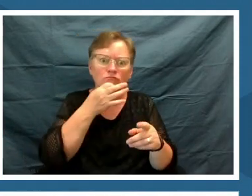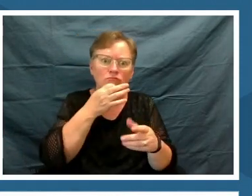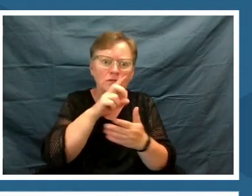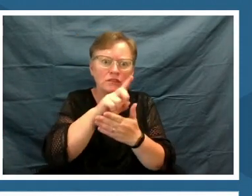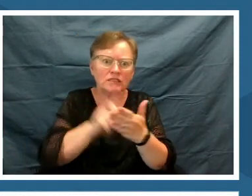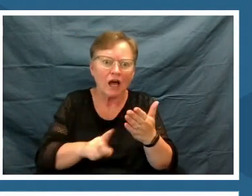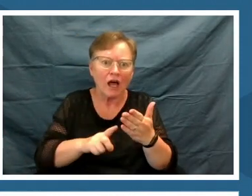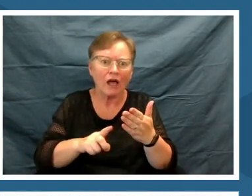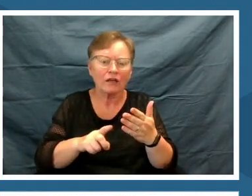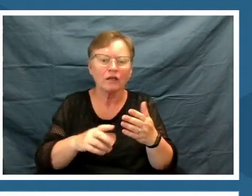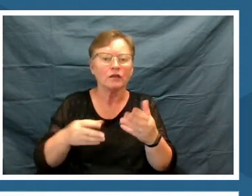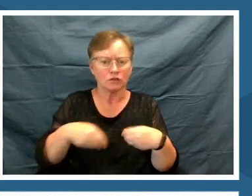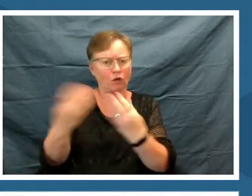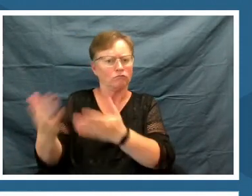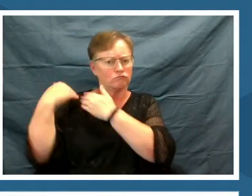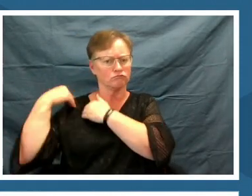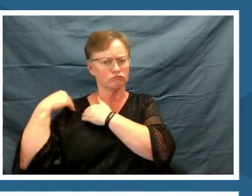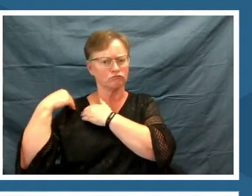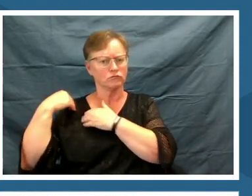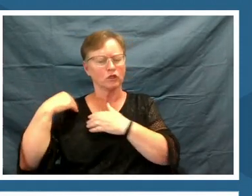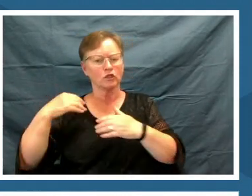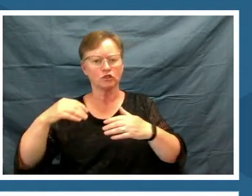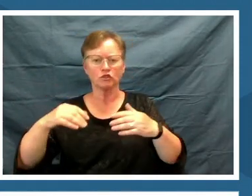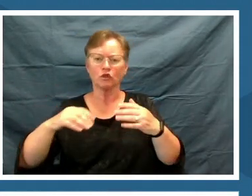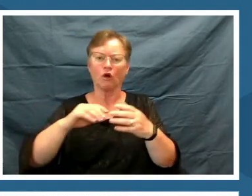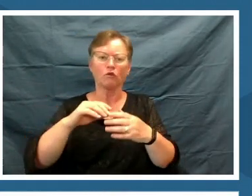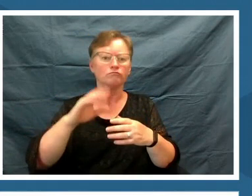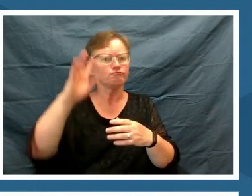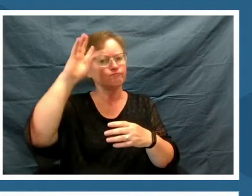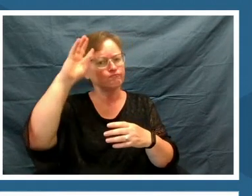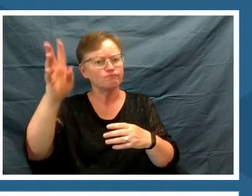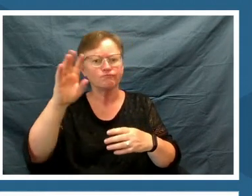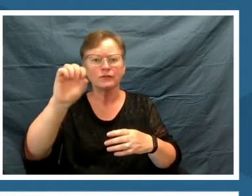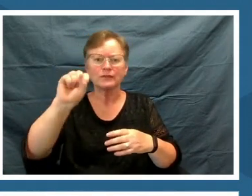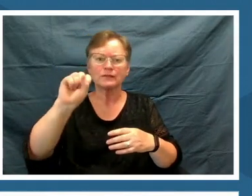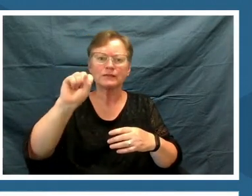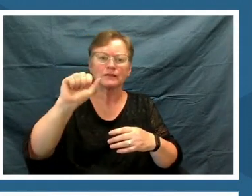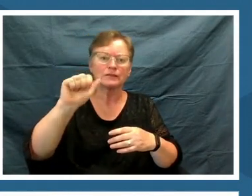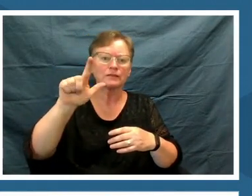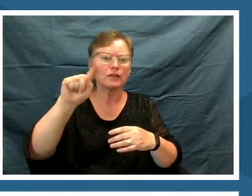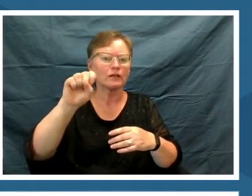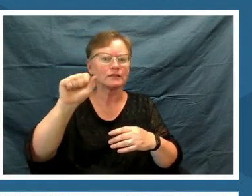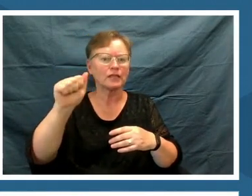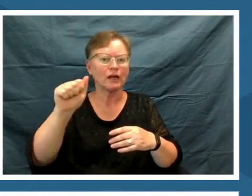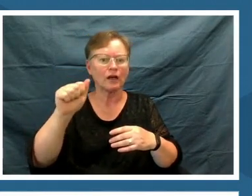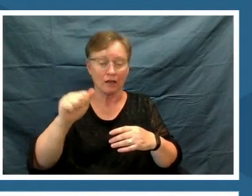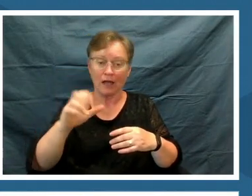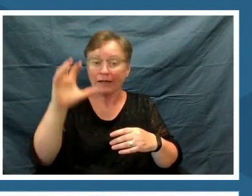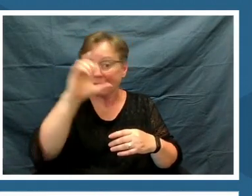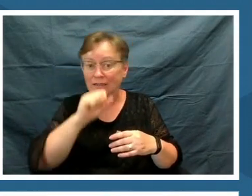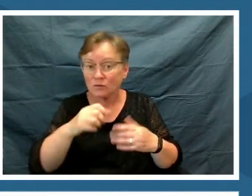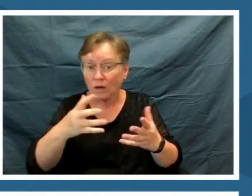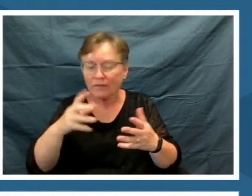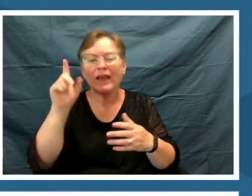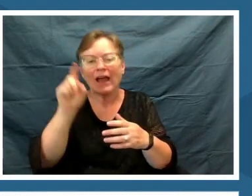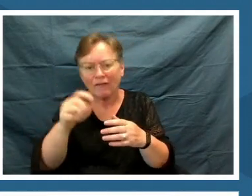design for the salsa and but guess what they're gonna have to know area which